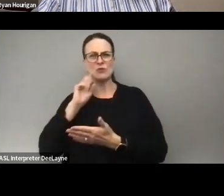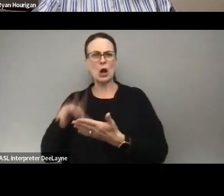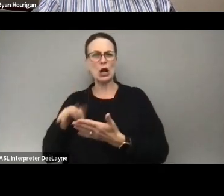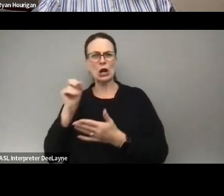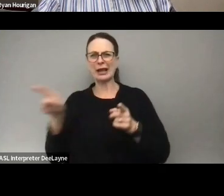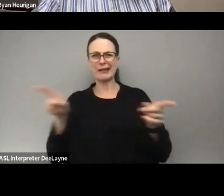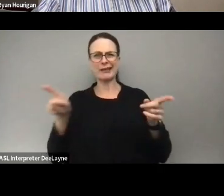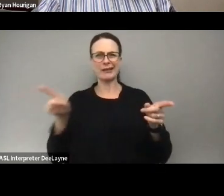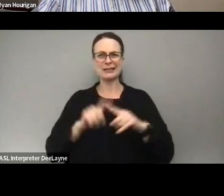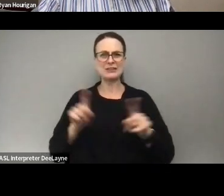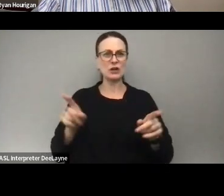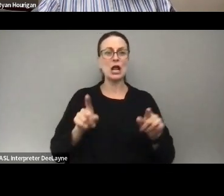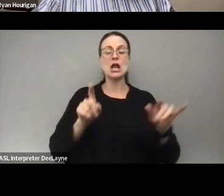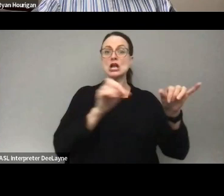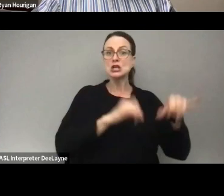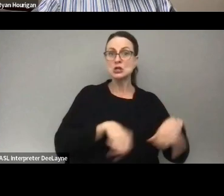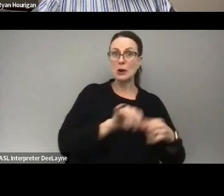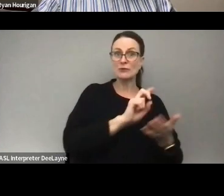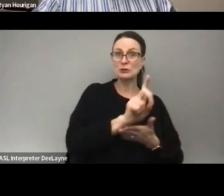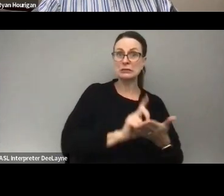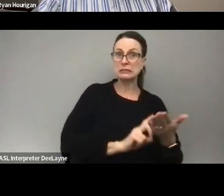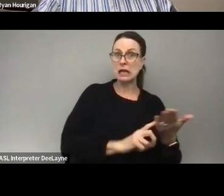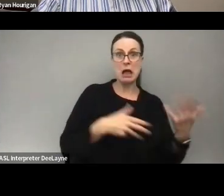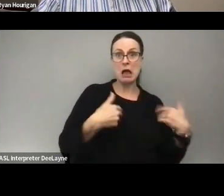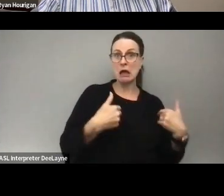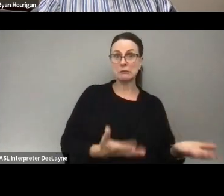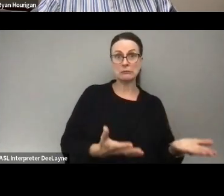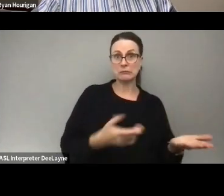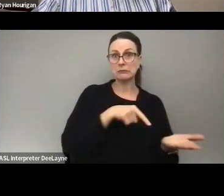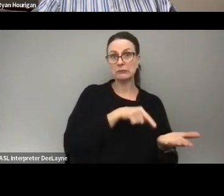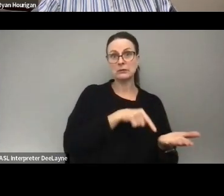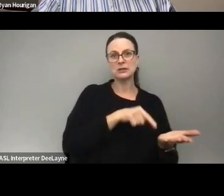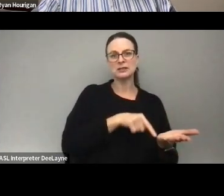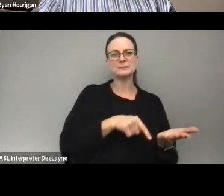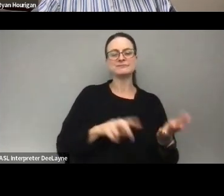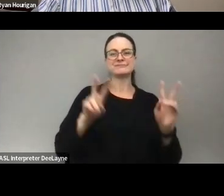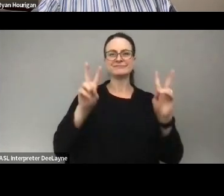So universal design is actually a architectural concept